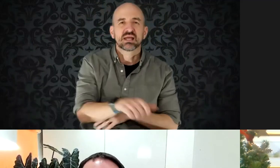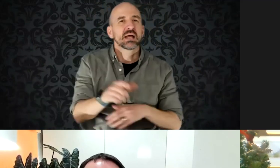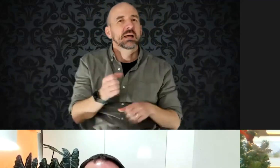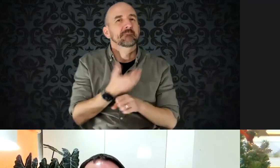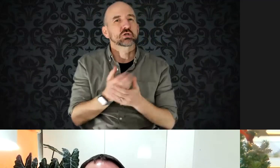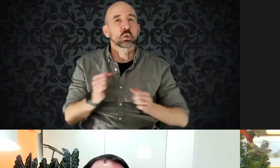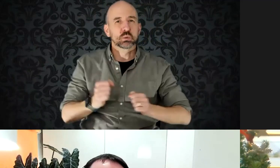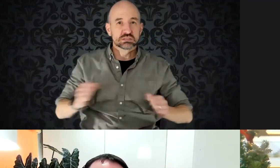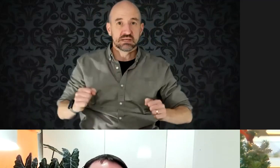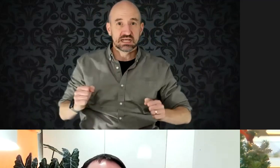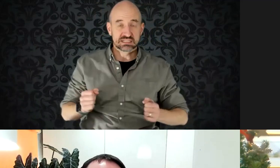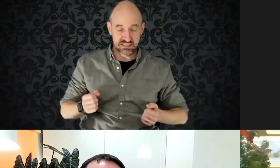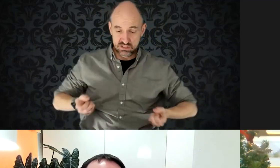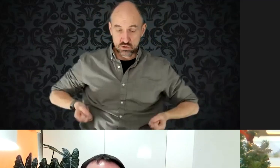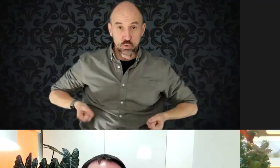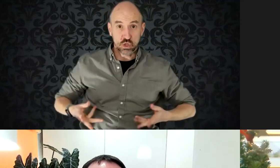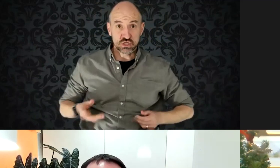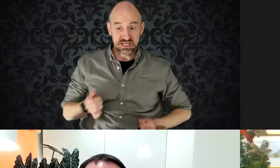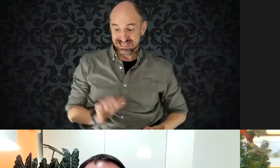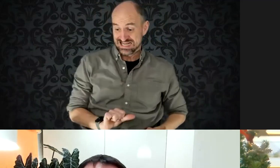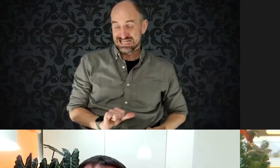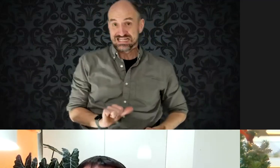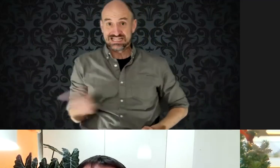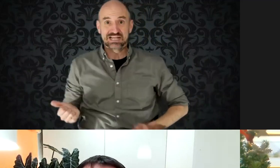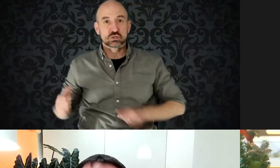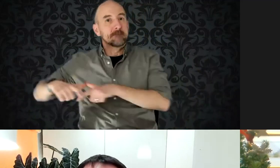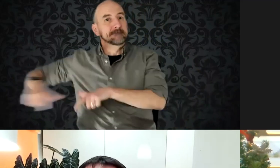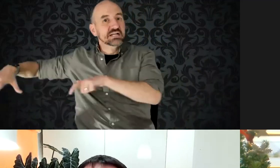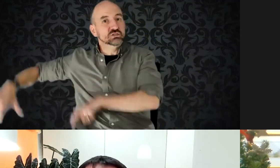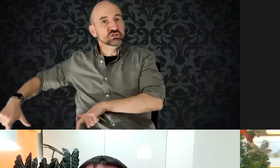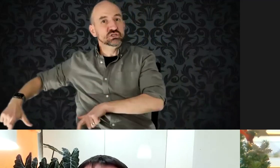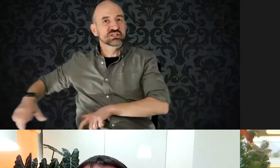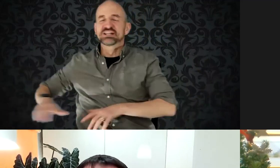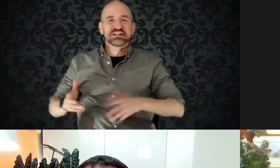to. I would also say make sure that there are urgent places for